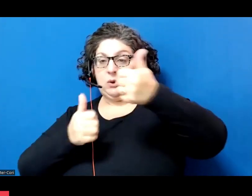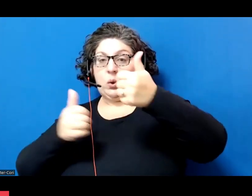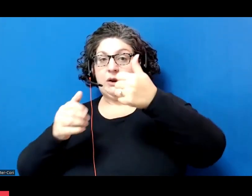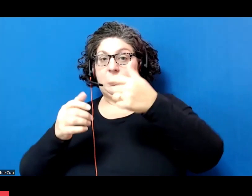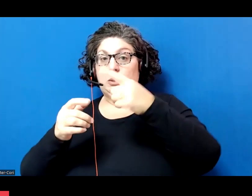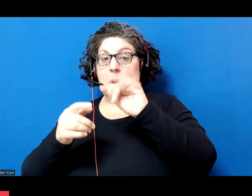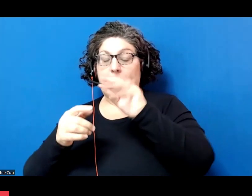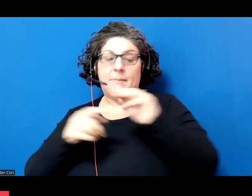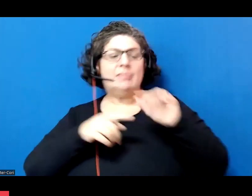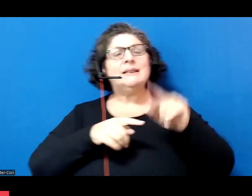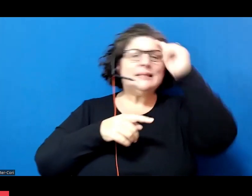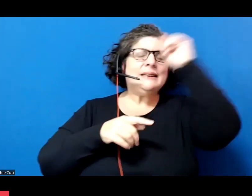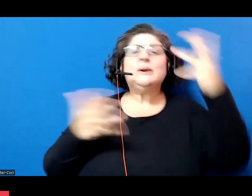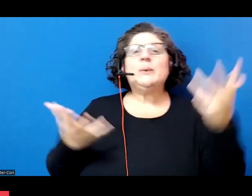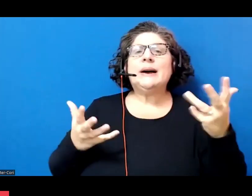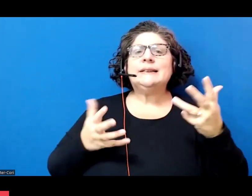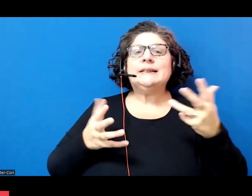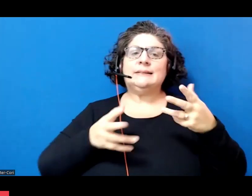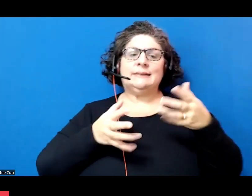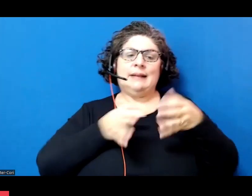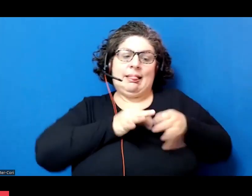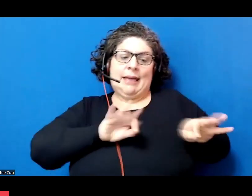This theory derives from the following constitution.